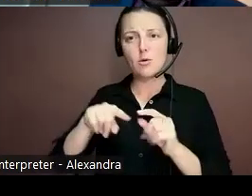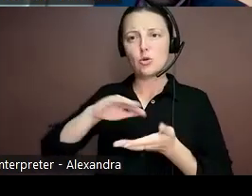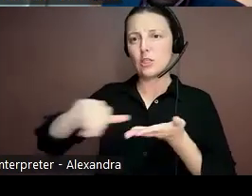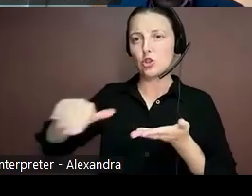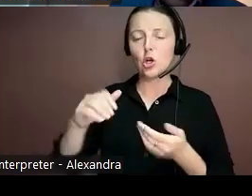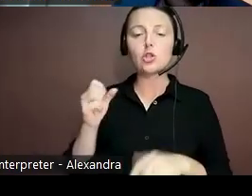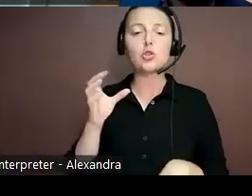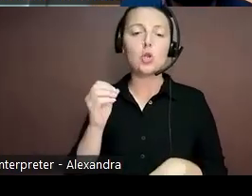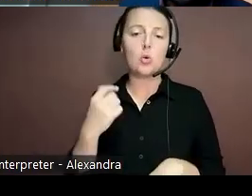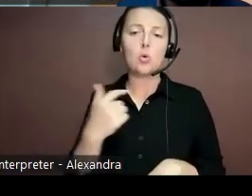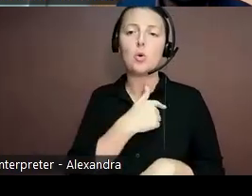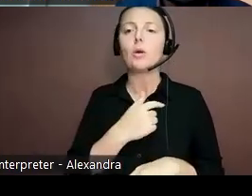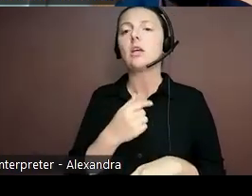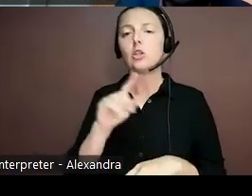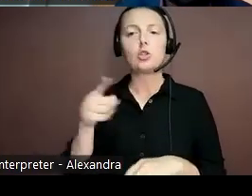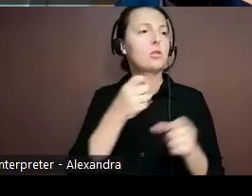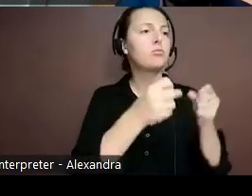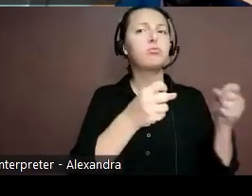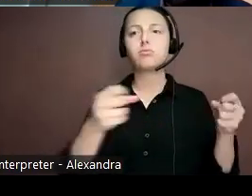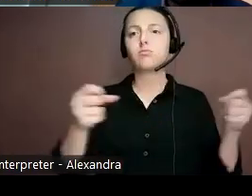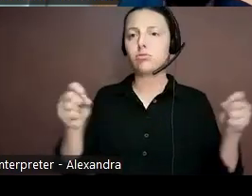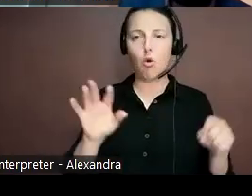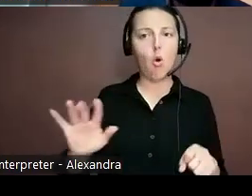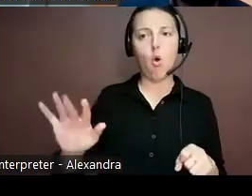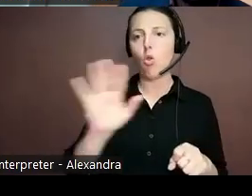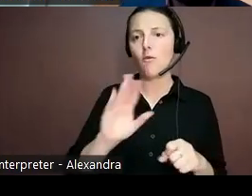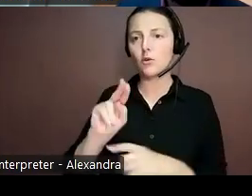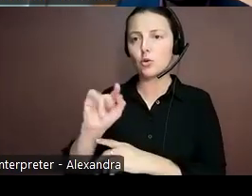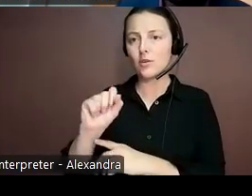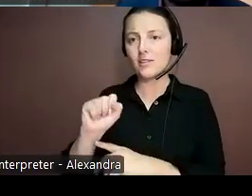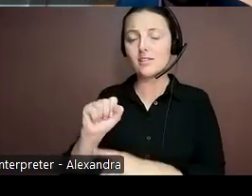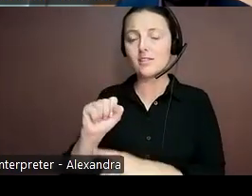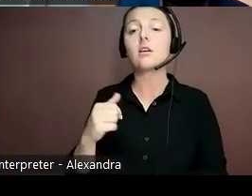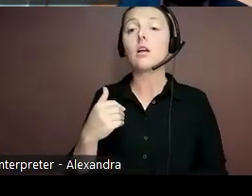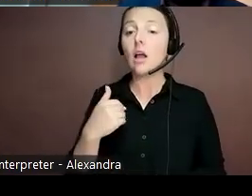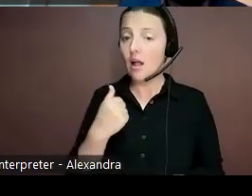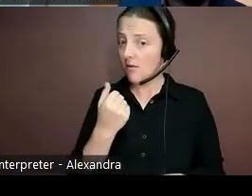units. I got several of them in the second chance program my on the psychotic disorders units.